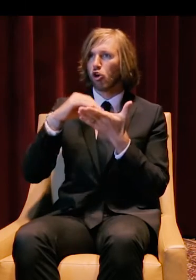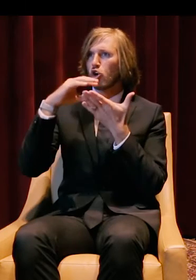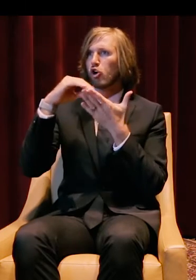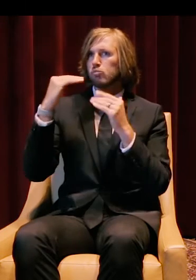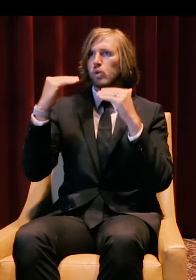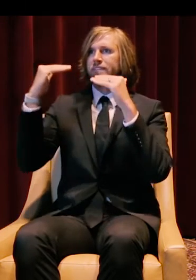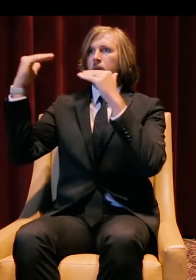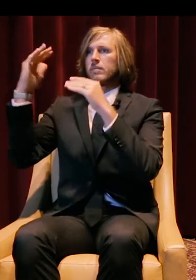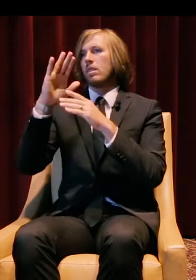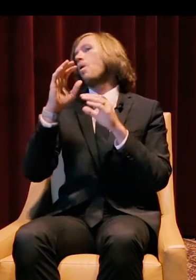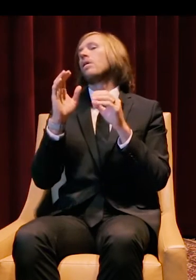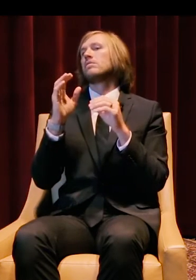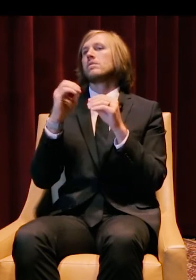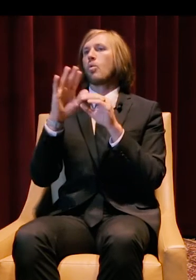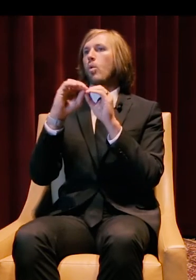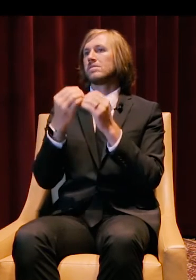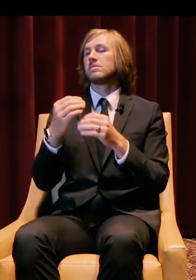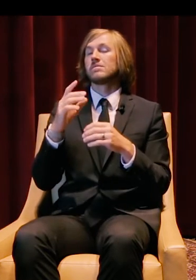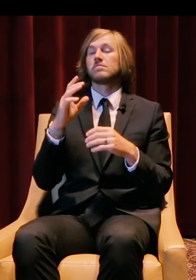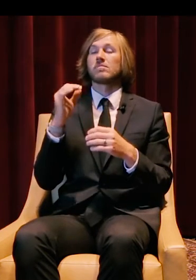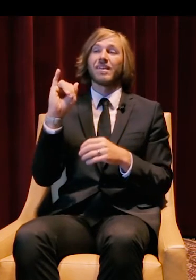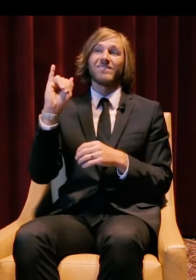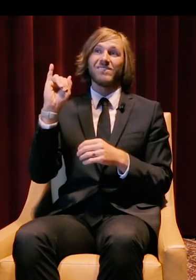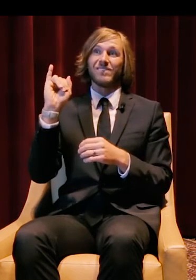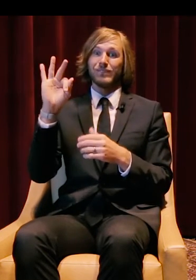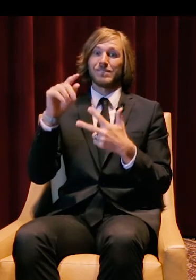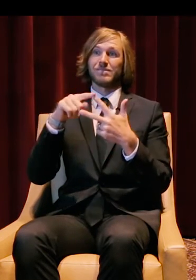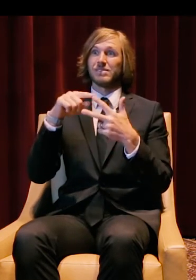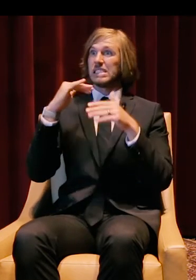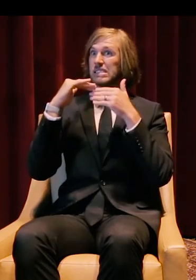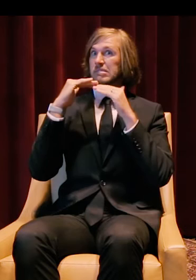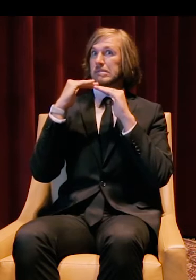and move up in the organization, whereas, if a business is stagnant,